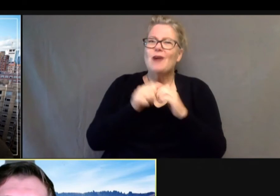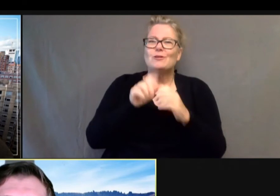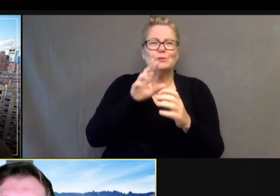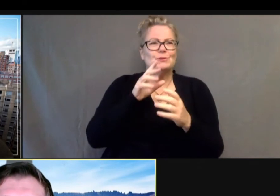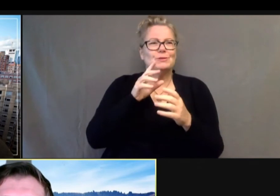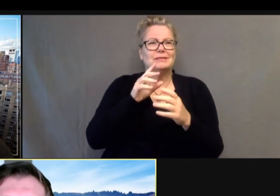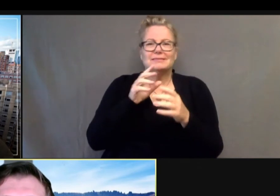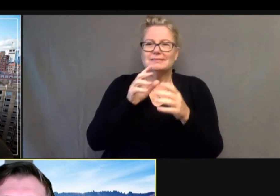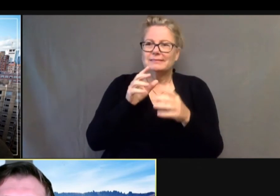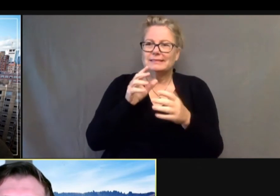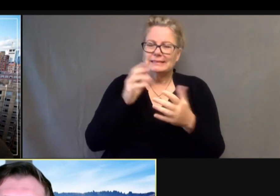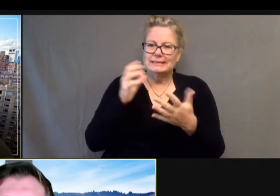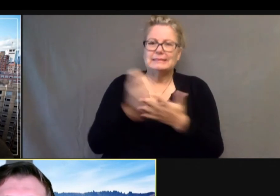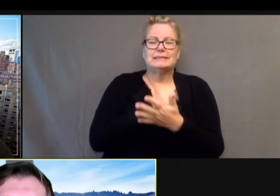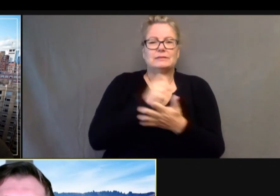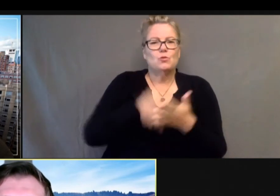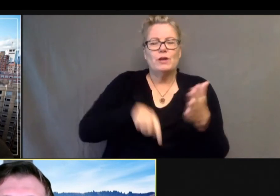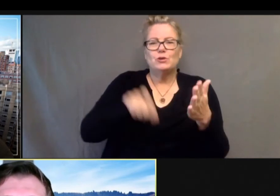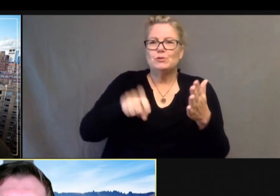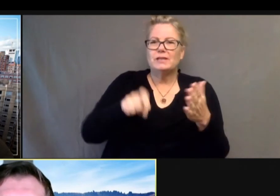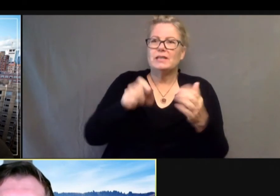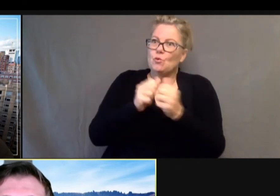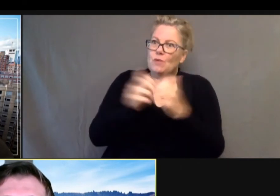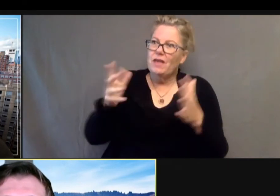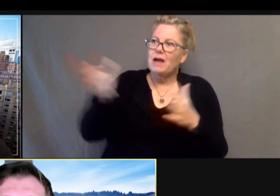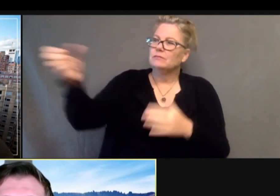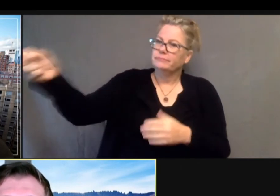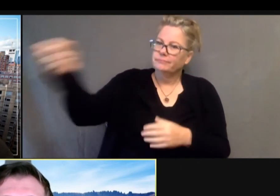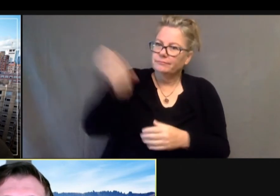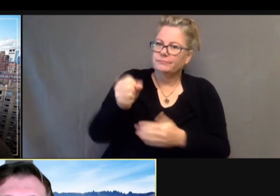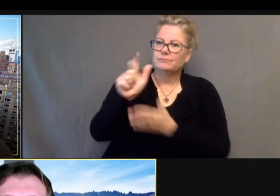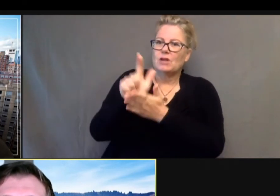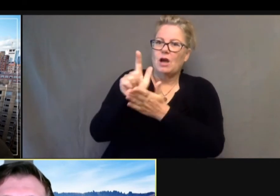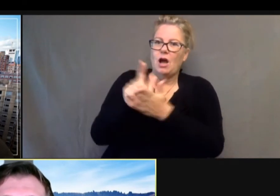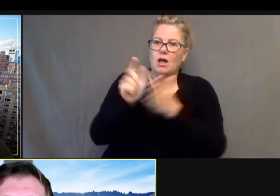a lawyer. But lately it's become more clear to me that maybe we're not involving lawyers